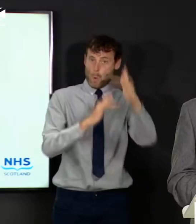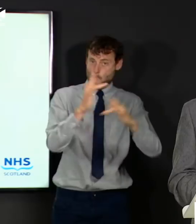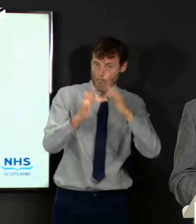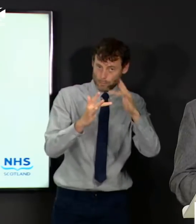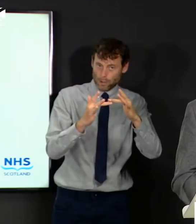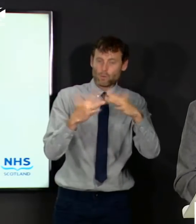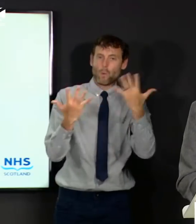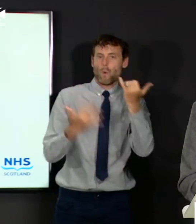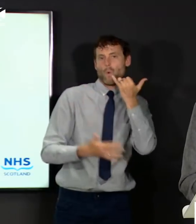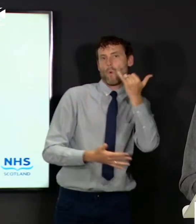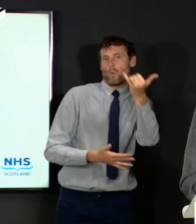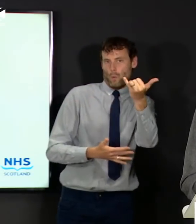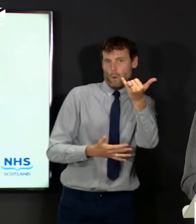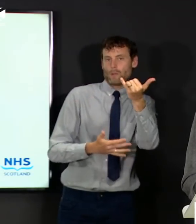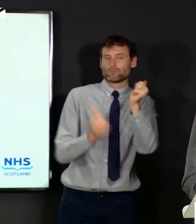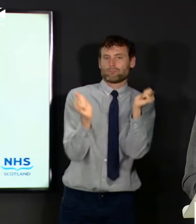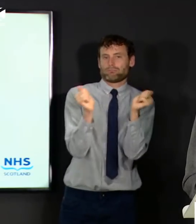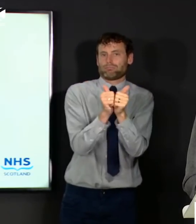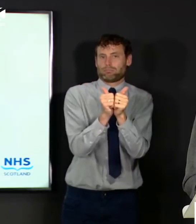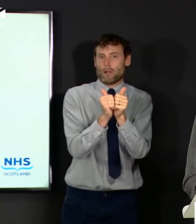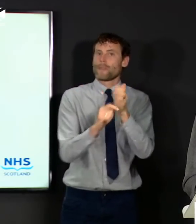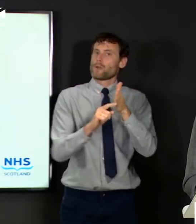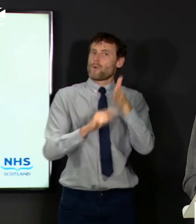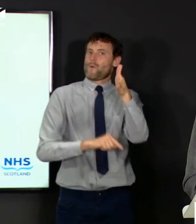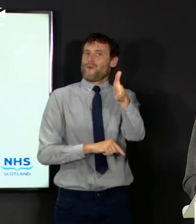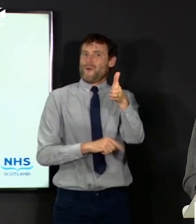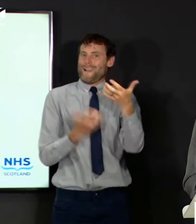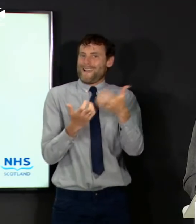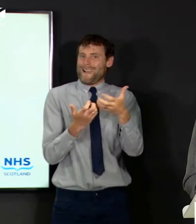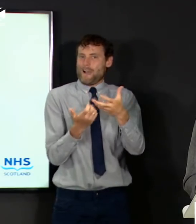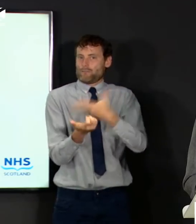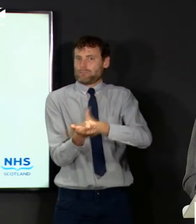to arrange an appointment and find out more about the new arrangements in